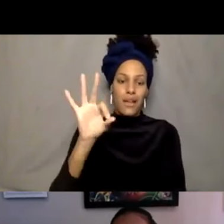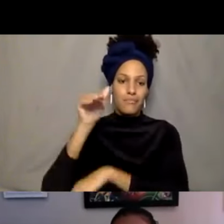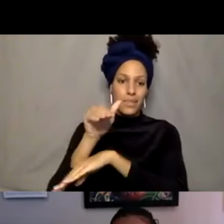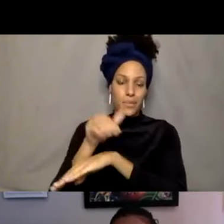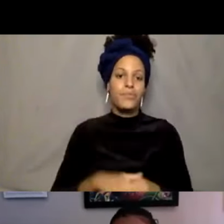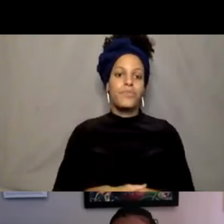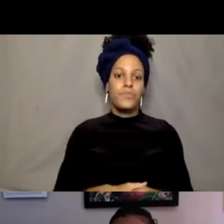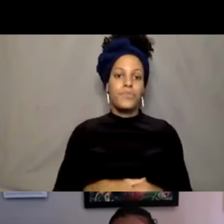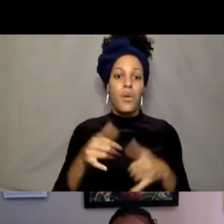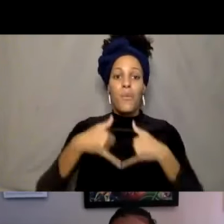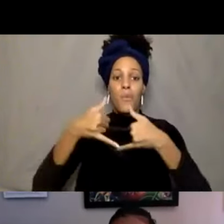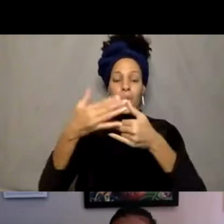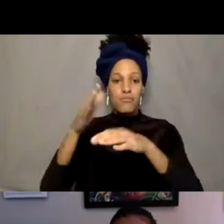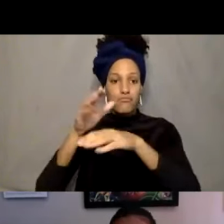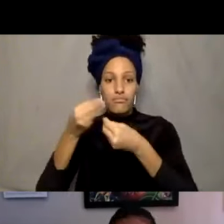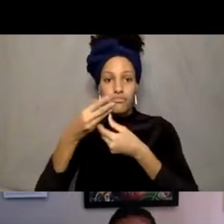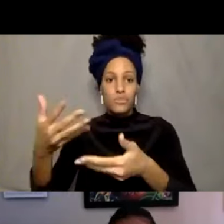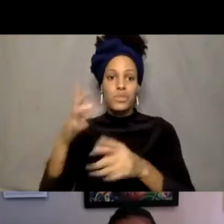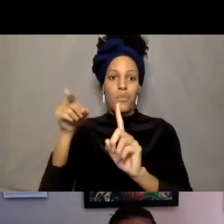Award notifications will go out on May 18th, 2022,